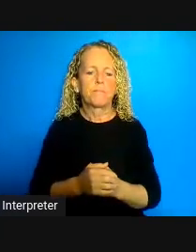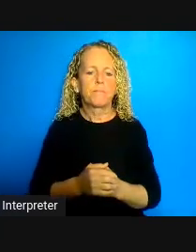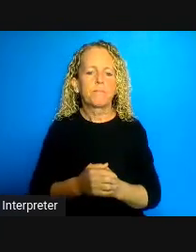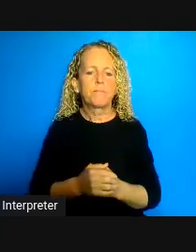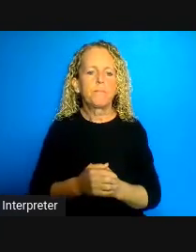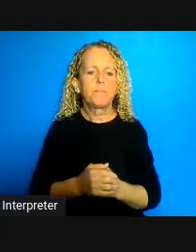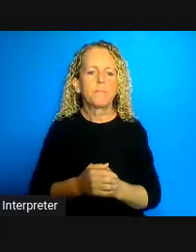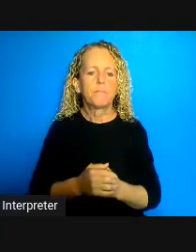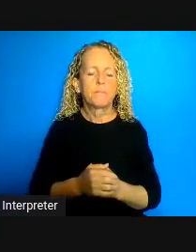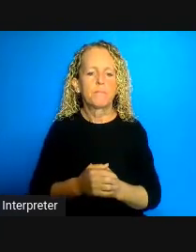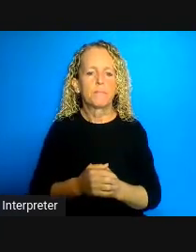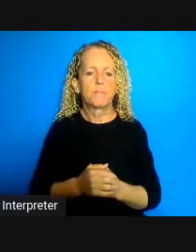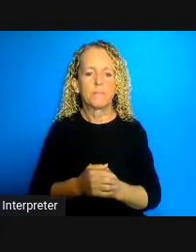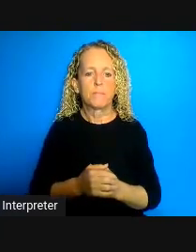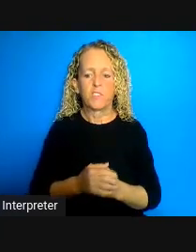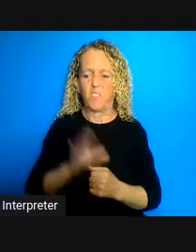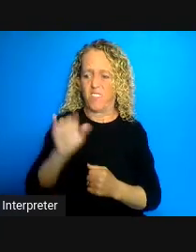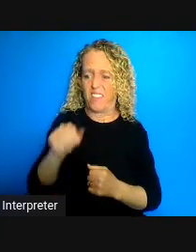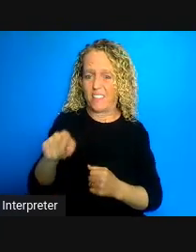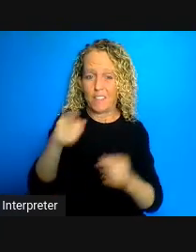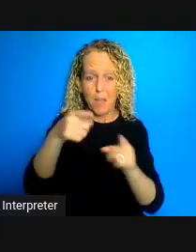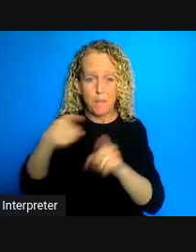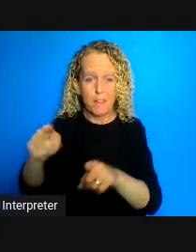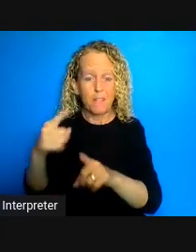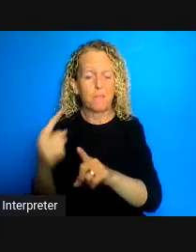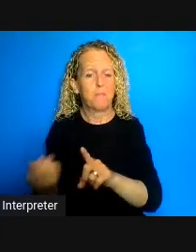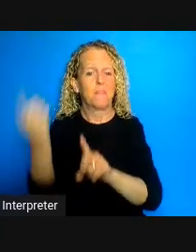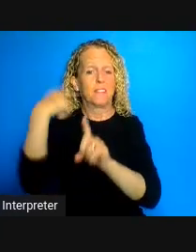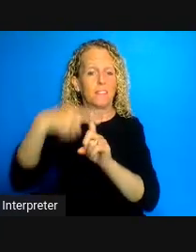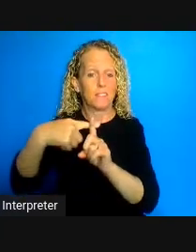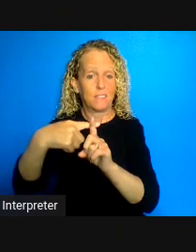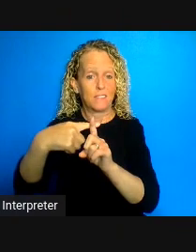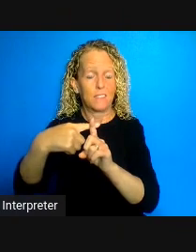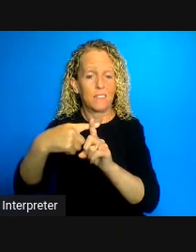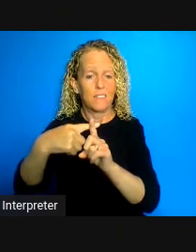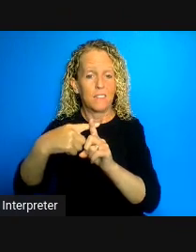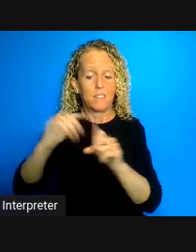on top of it all is the fact that the rate of COVID-19 infection has been